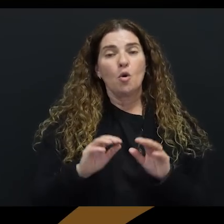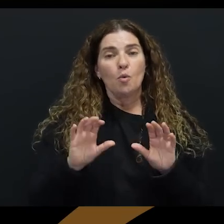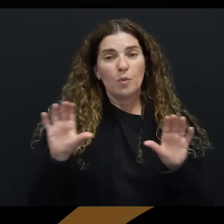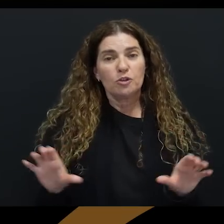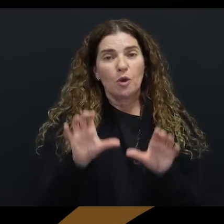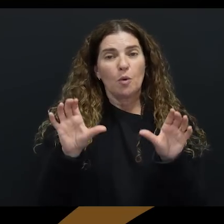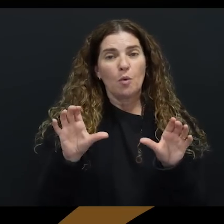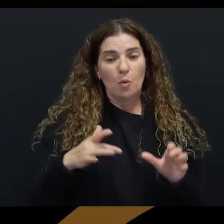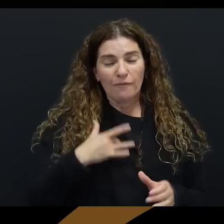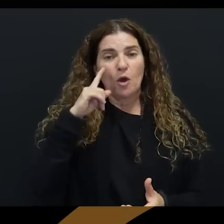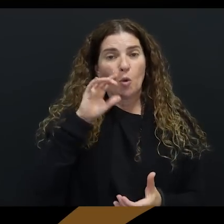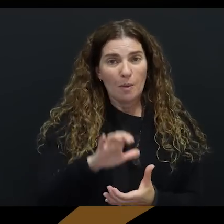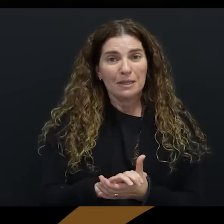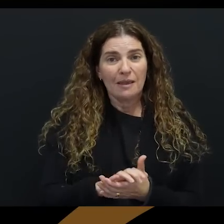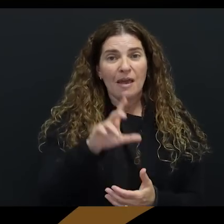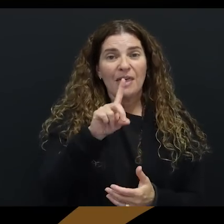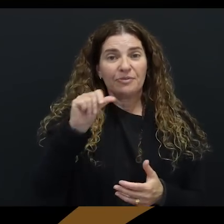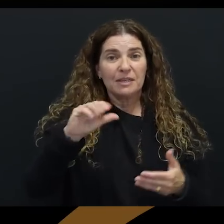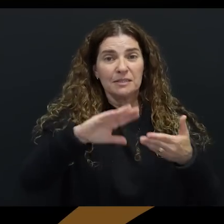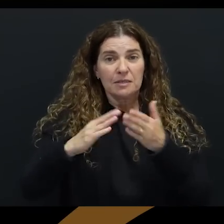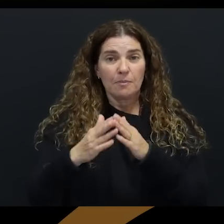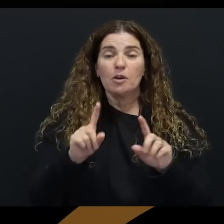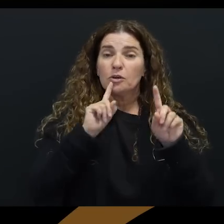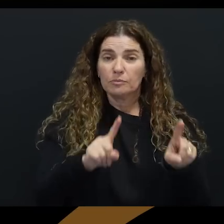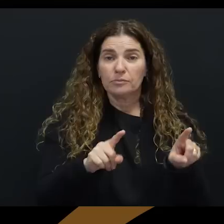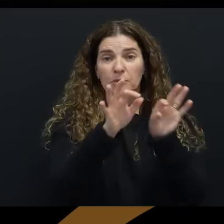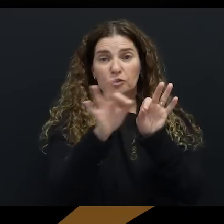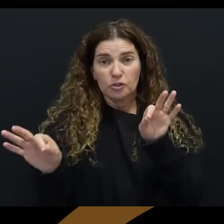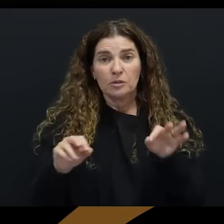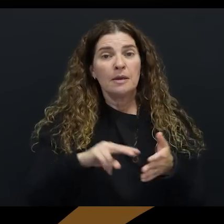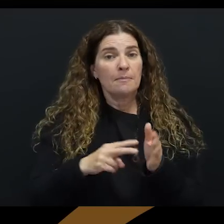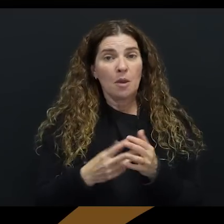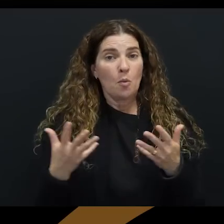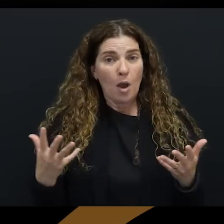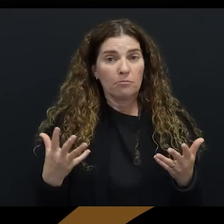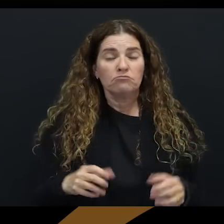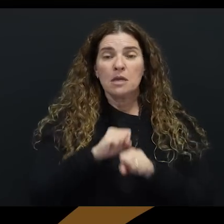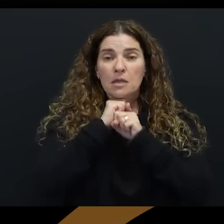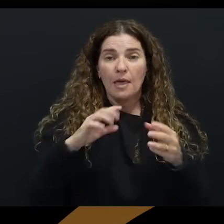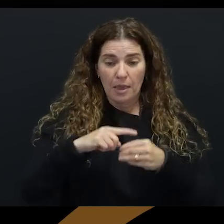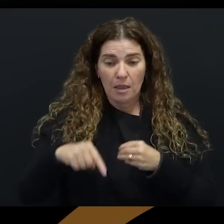and not the other way around. And with all that we do, we firmly believe in and are guided by the disability community mantra of